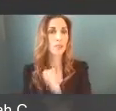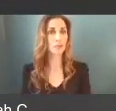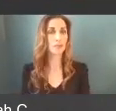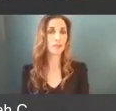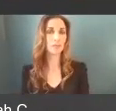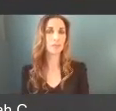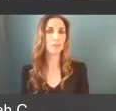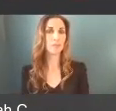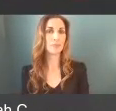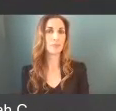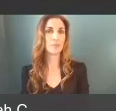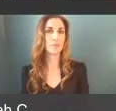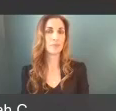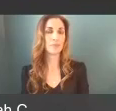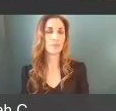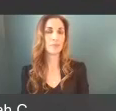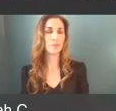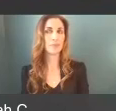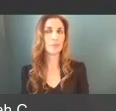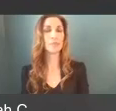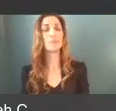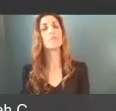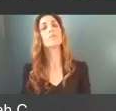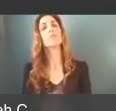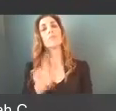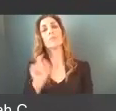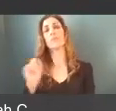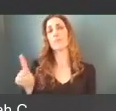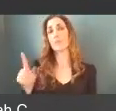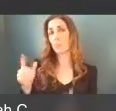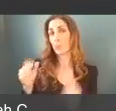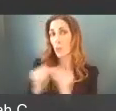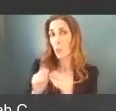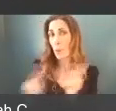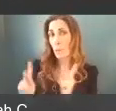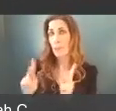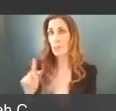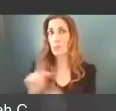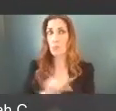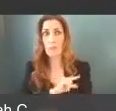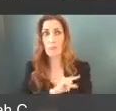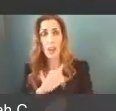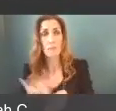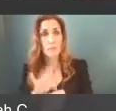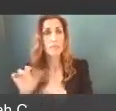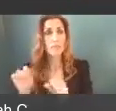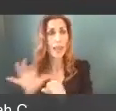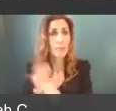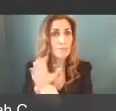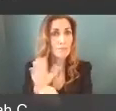[Reporter] And with more people eligible now and more and more in the coming weeks, what's your advice